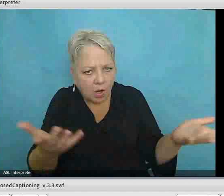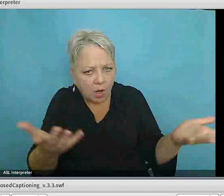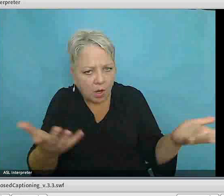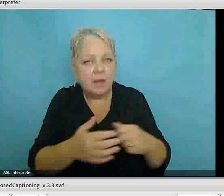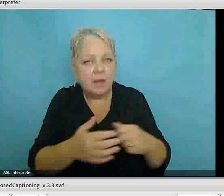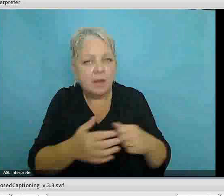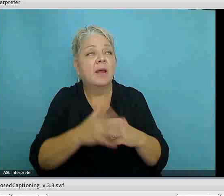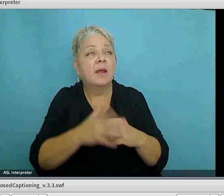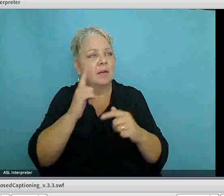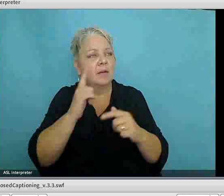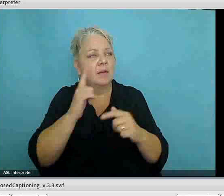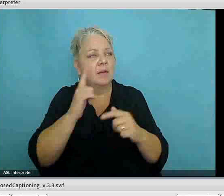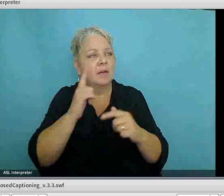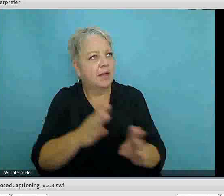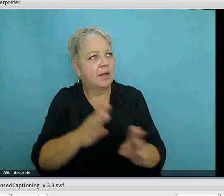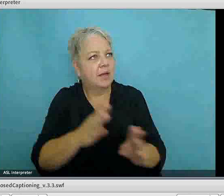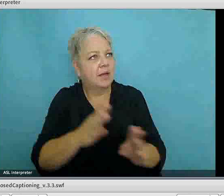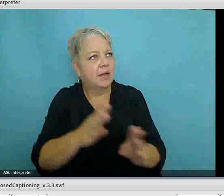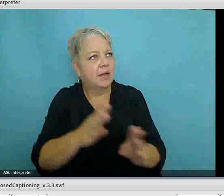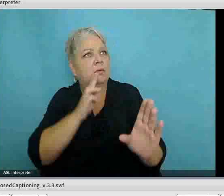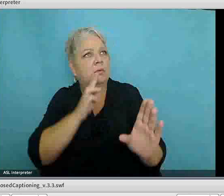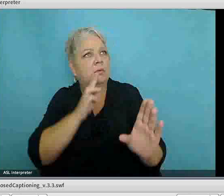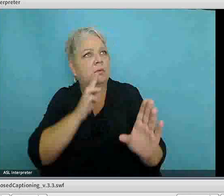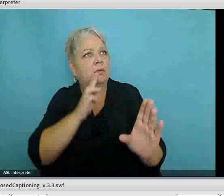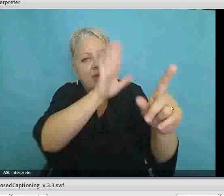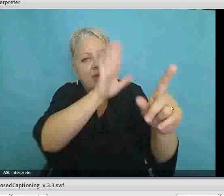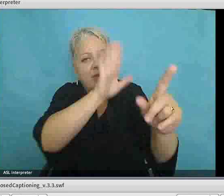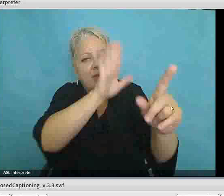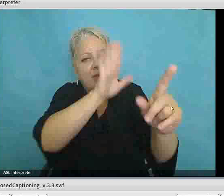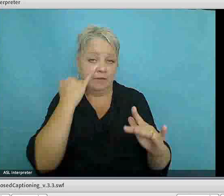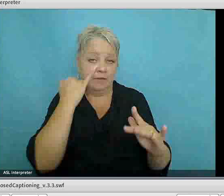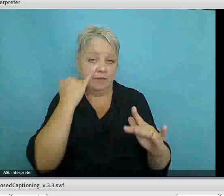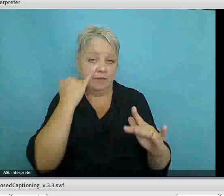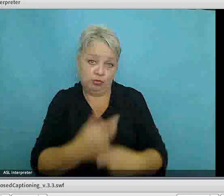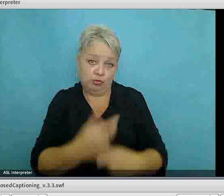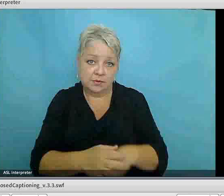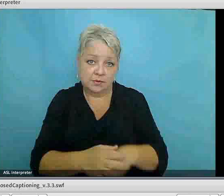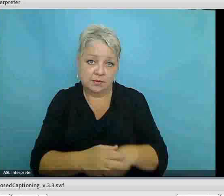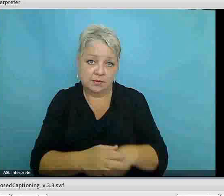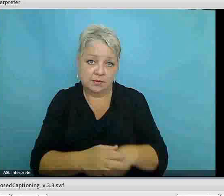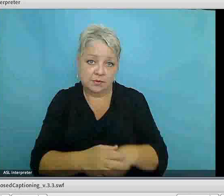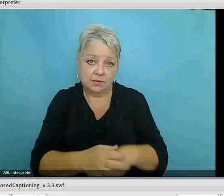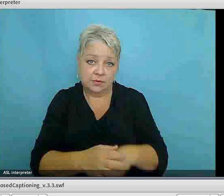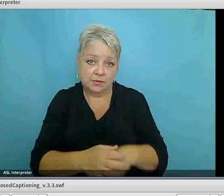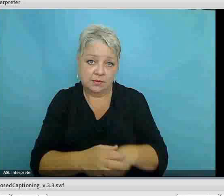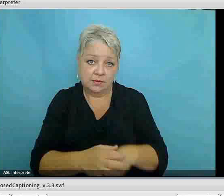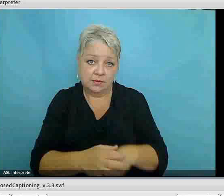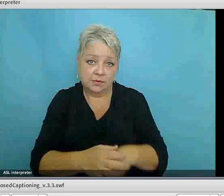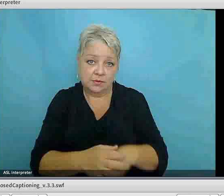You spoke earlier about the assessment period when a person's getting assessed by their One Care plan.